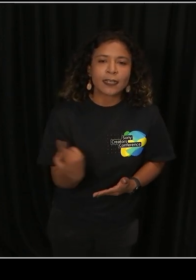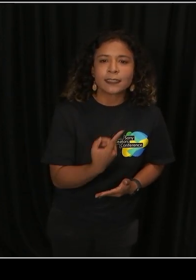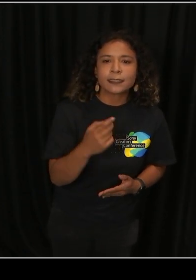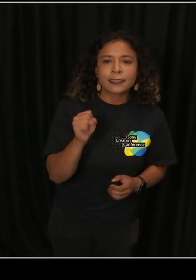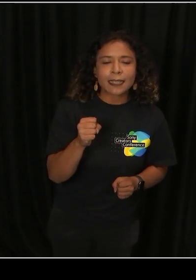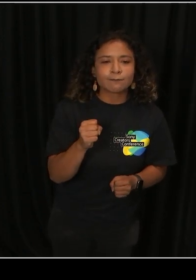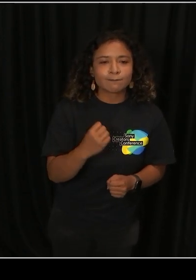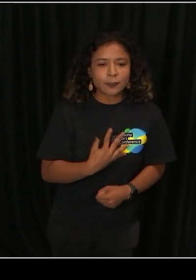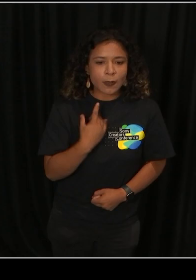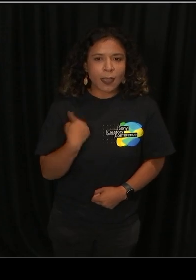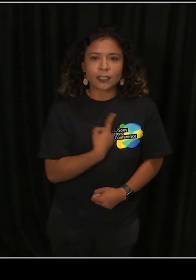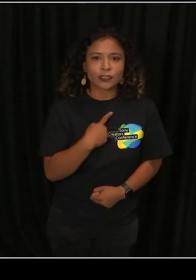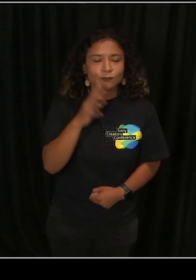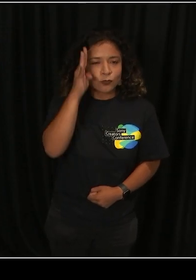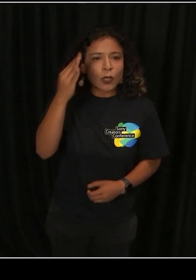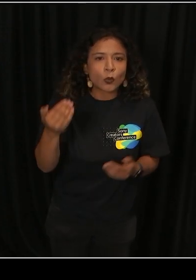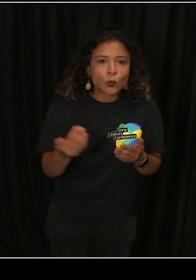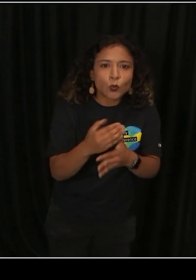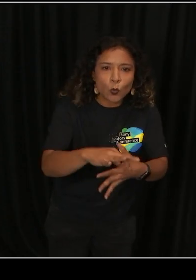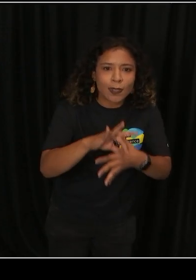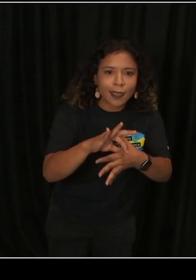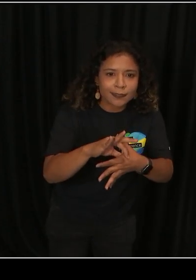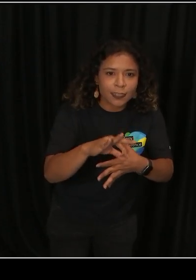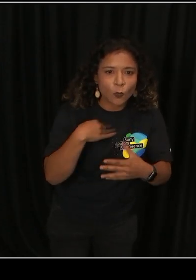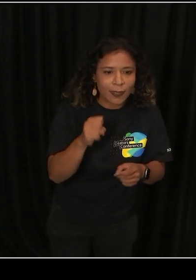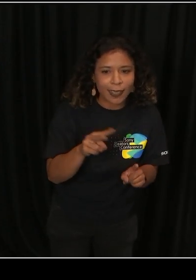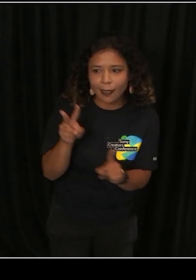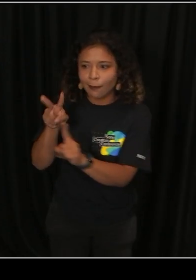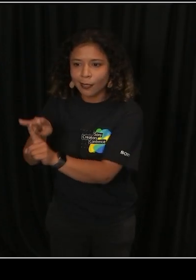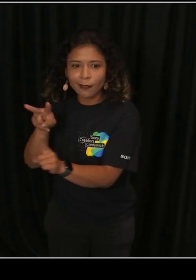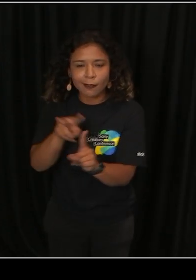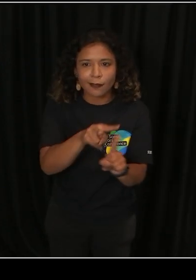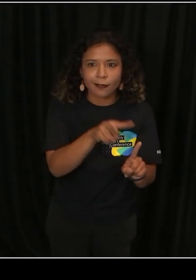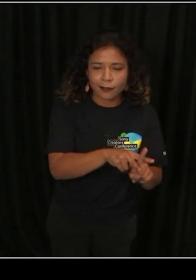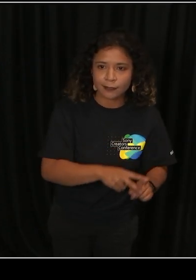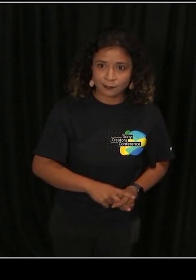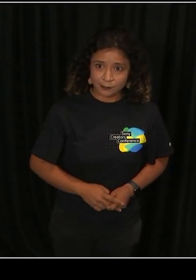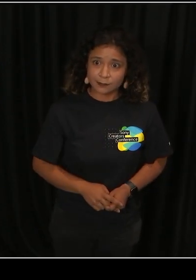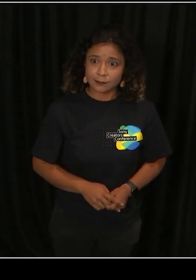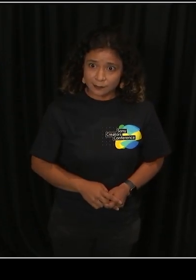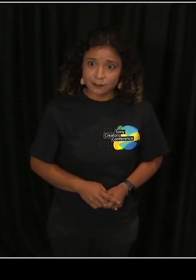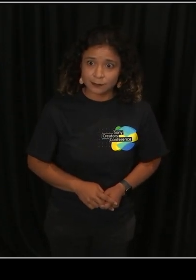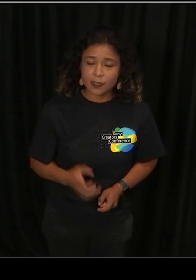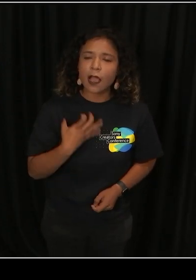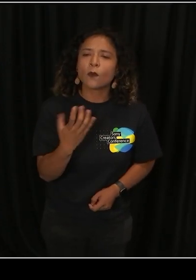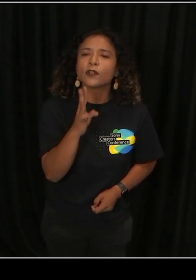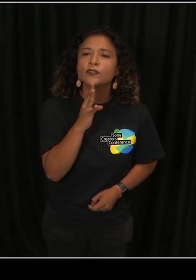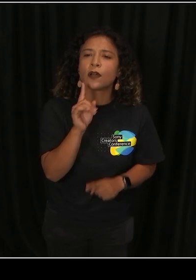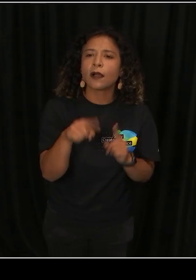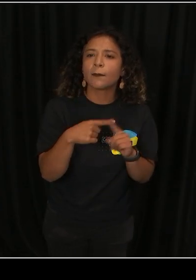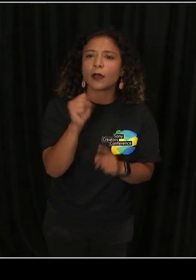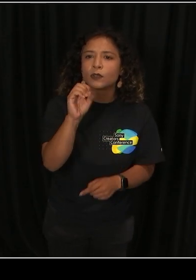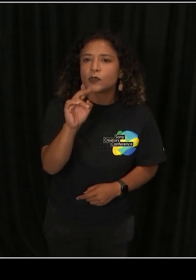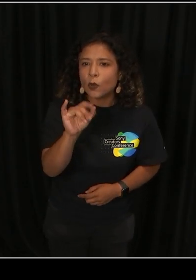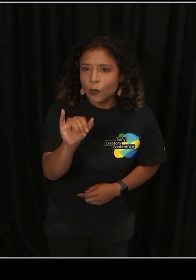with their new content based on the tracking data. So let's move on to my part. I want to talk about Sony and the Manchester City's